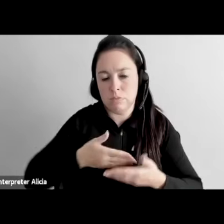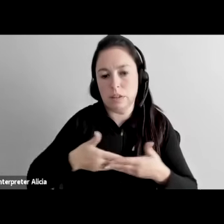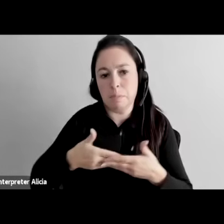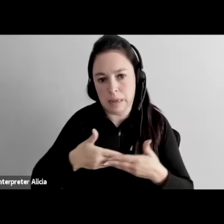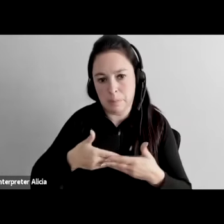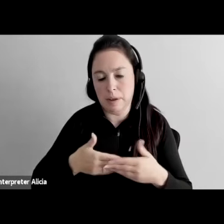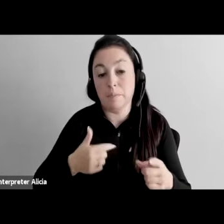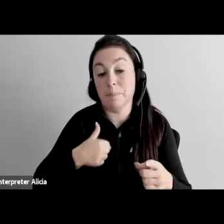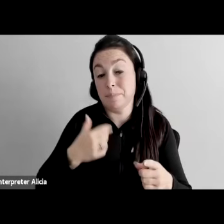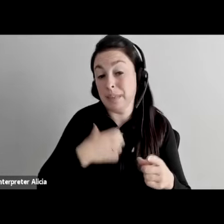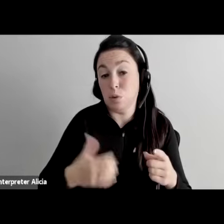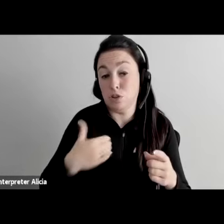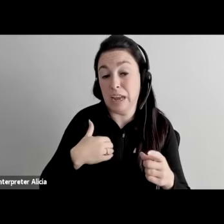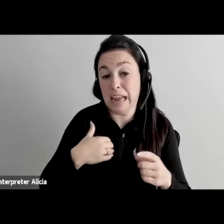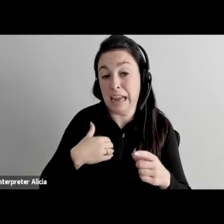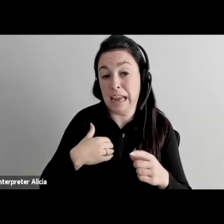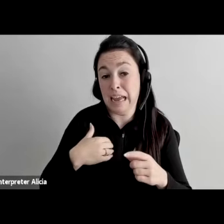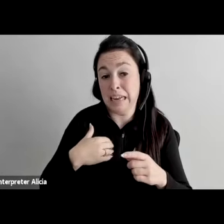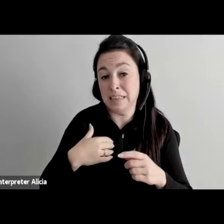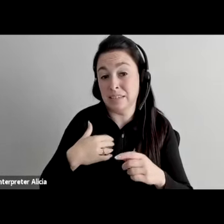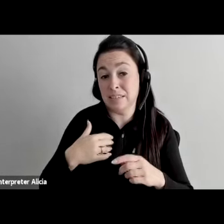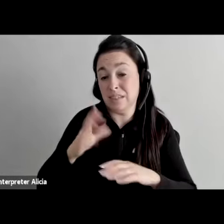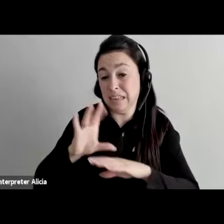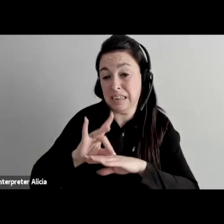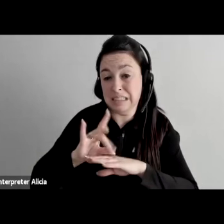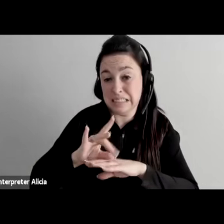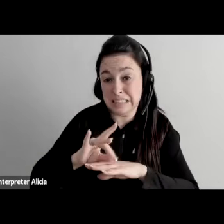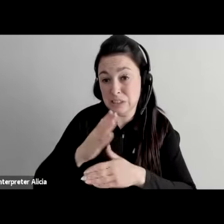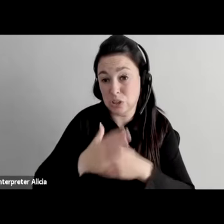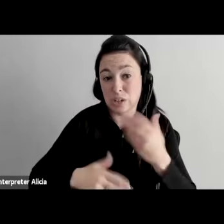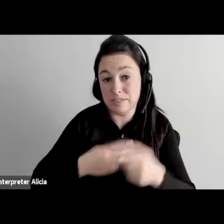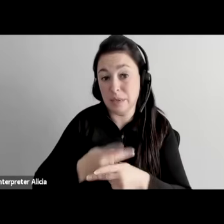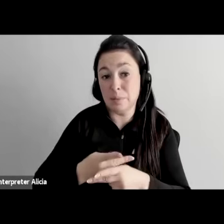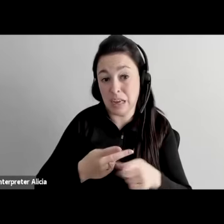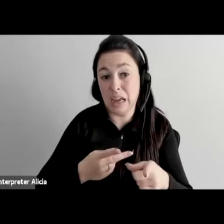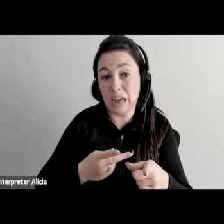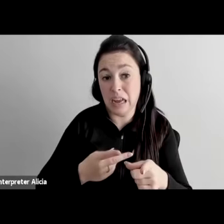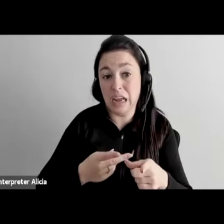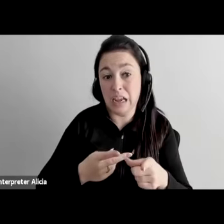where my knee is because it's close to my hand. It's not out in front of me.